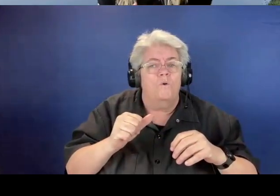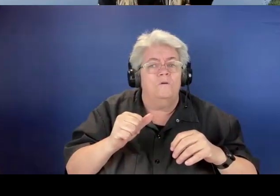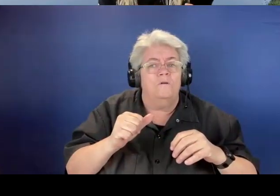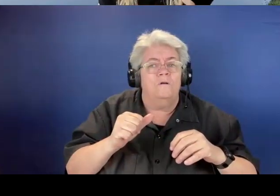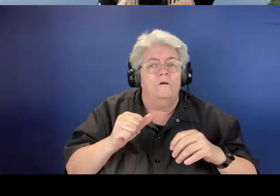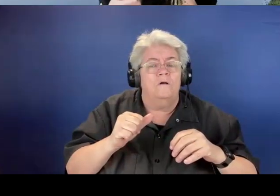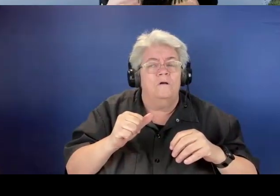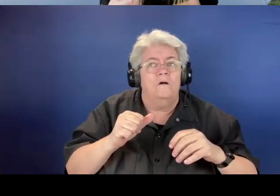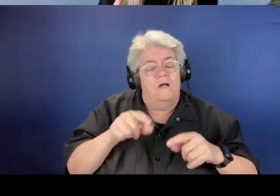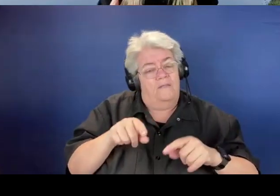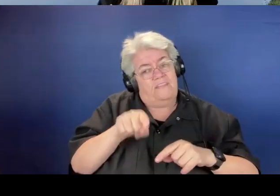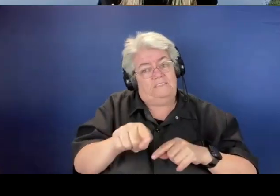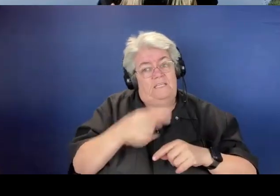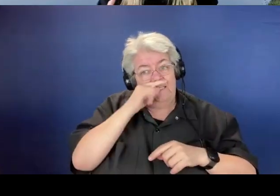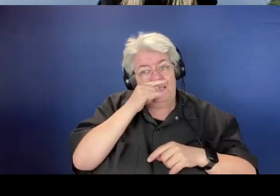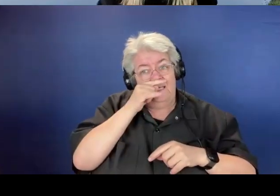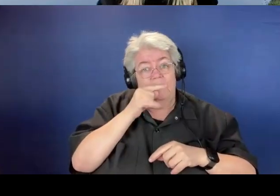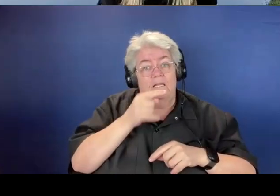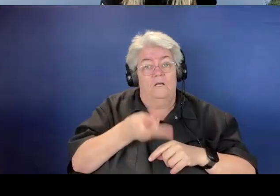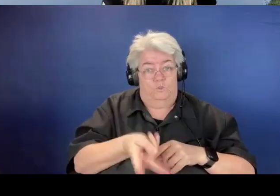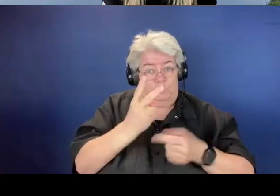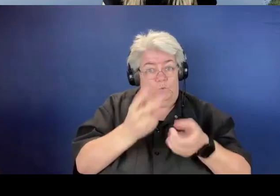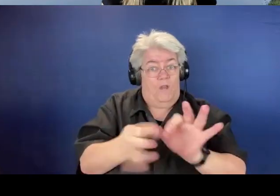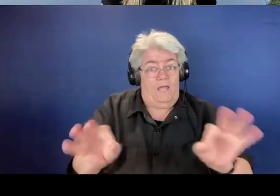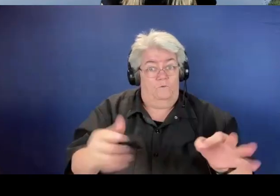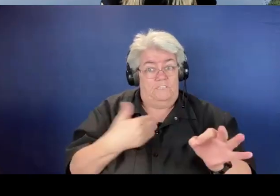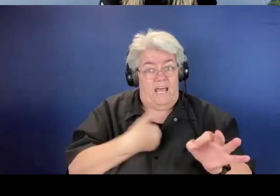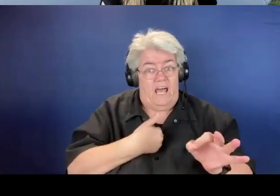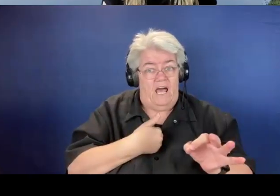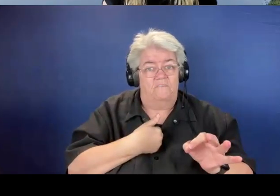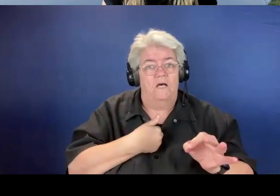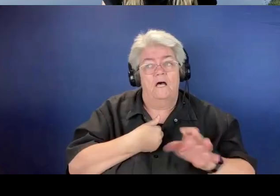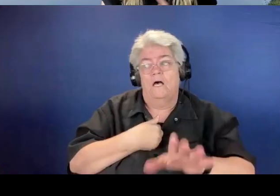like a monolingual that that must be indicative of a disorder.